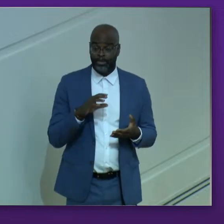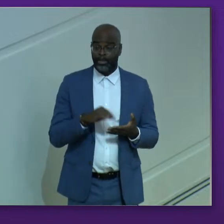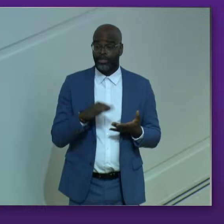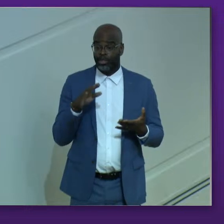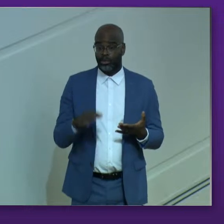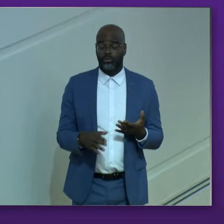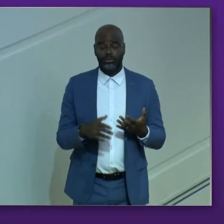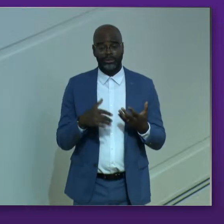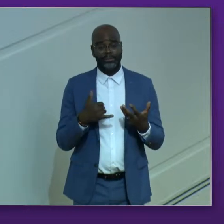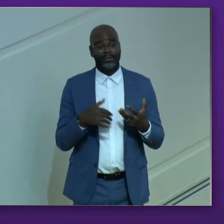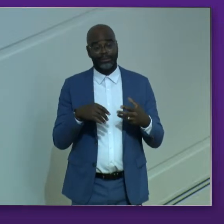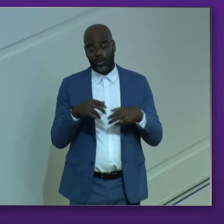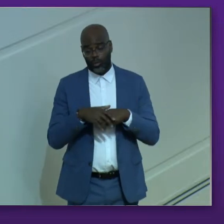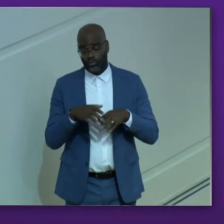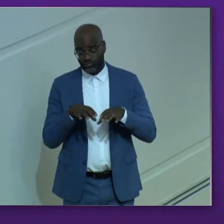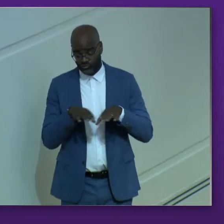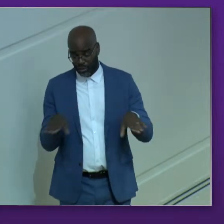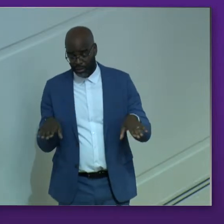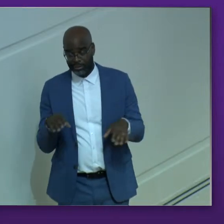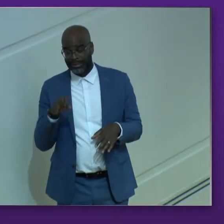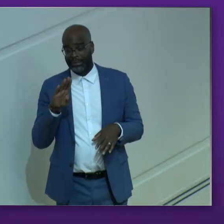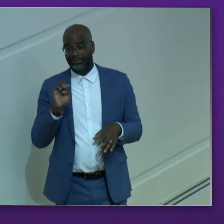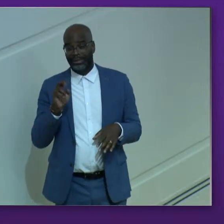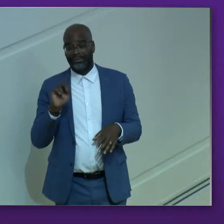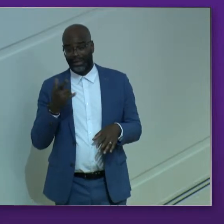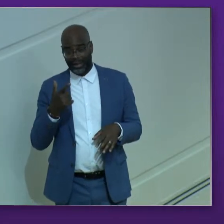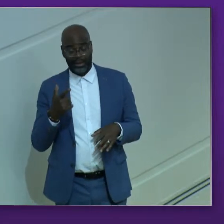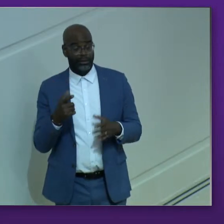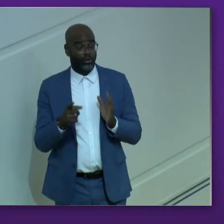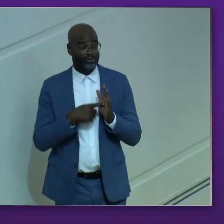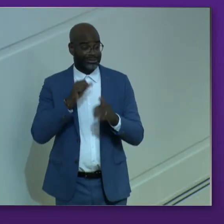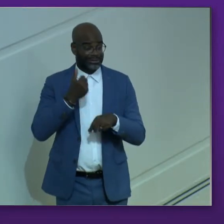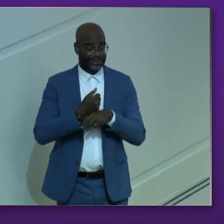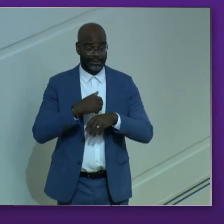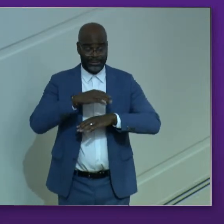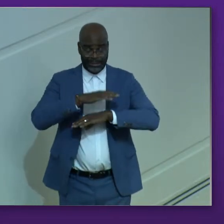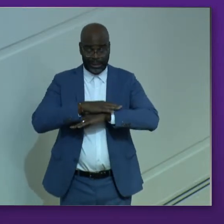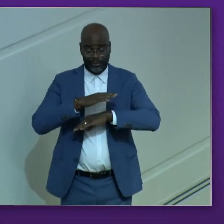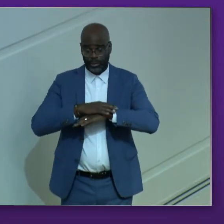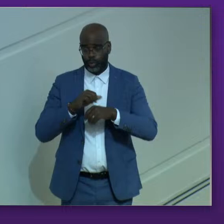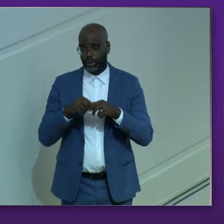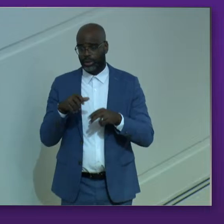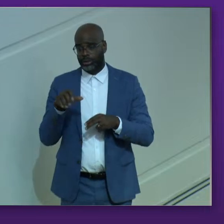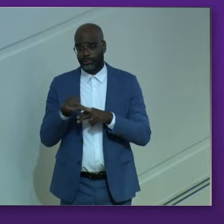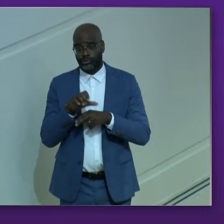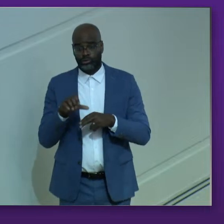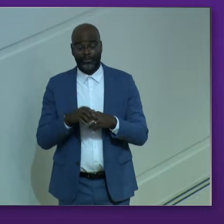CREATING INCLUSIVE ENVIRONMENTS FOR STUDENTS. THE W OR LC McINTYRE STANDS OUT AS THE TEAM